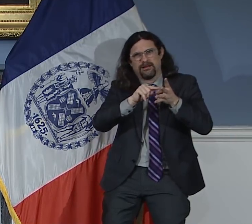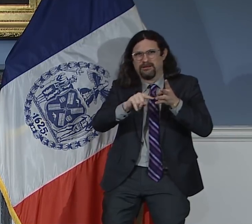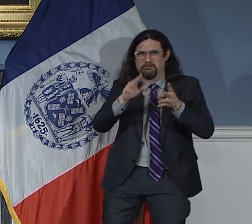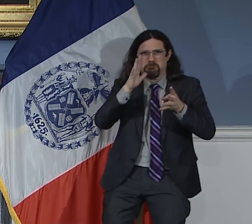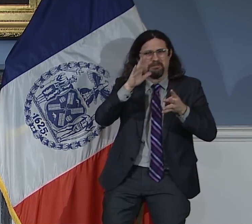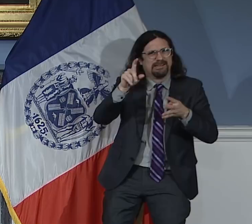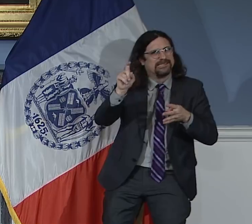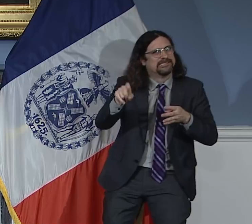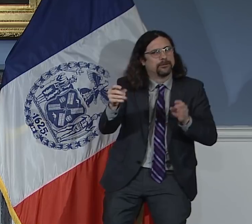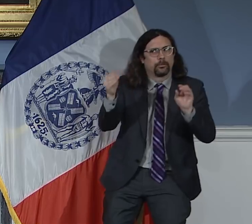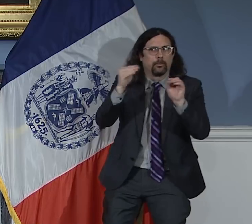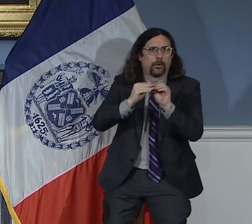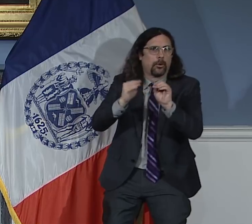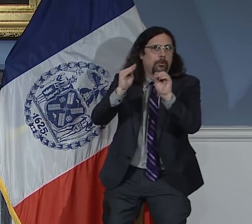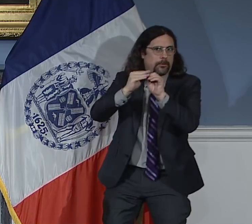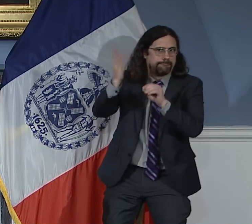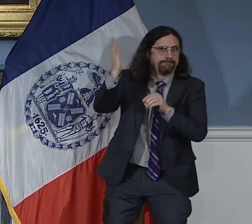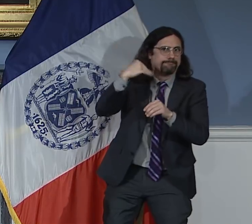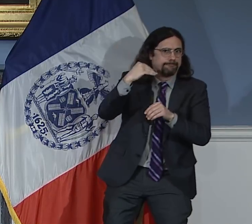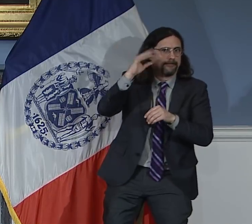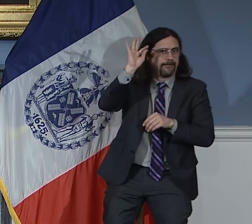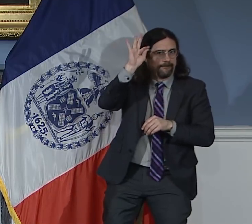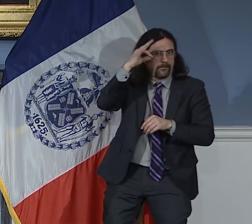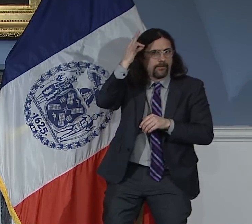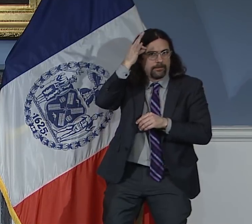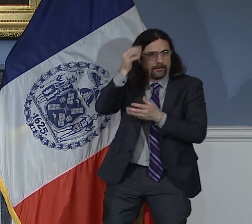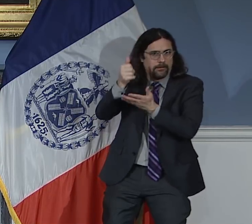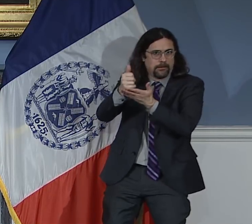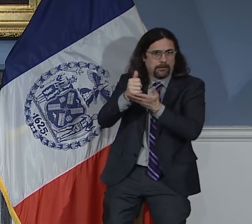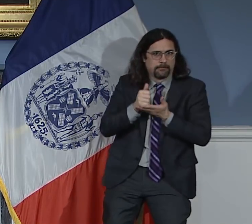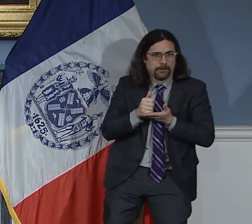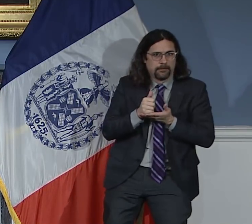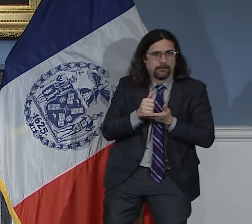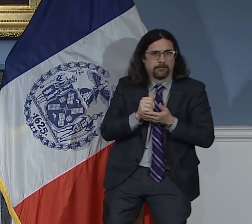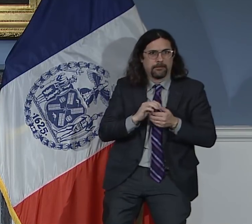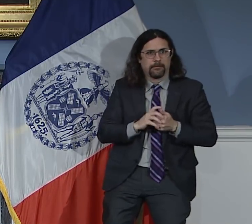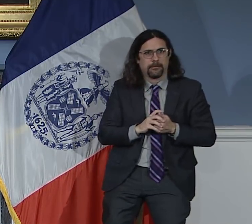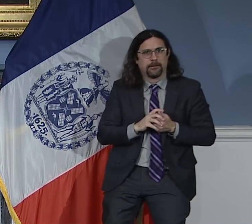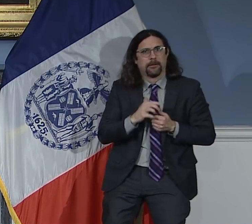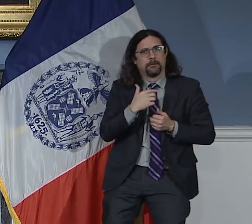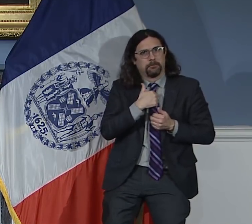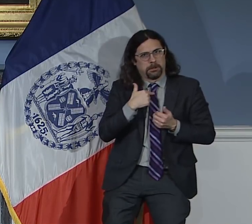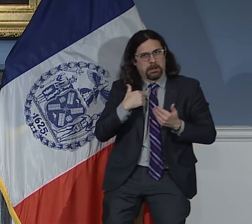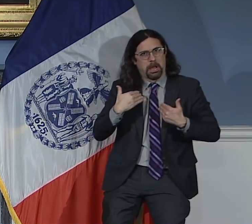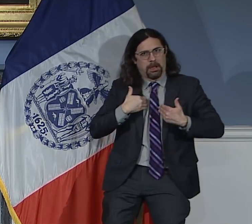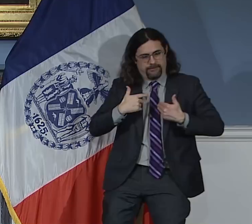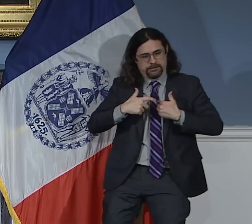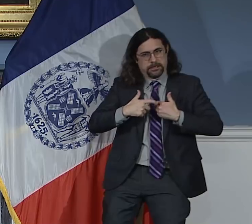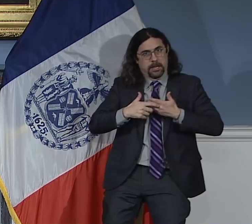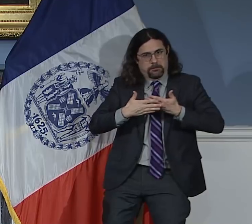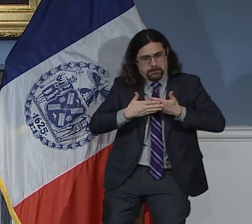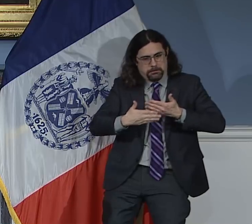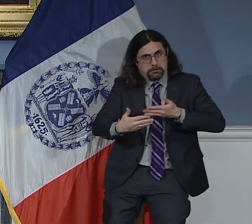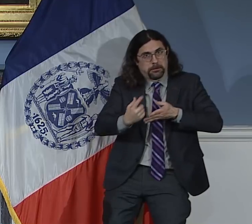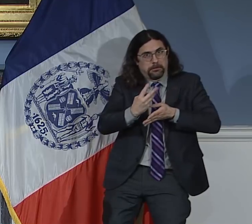GOVERNMENT. IT MUST ARRIVE IN TIME, AND THERE IS TIME FOR THAT LPHE TO RIARVE. THE FEDERAL GOVNMERE NTDOES